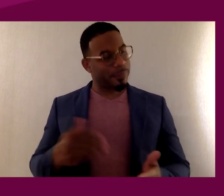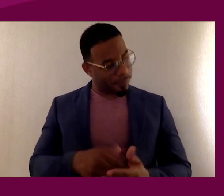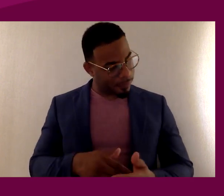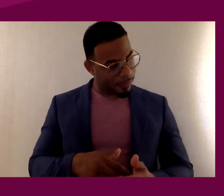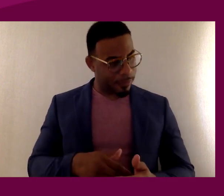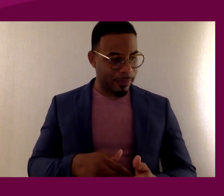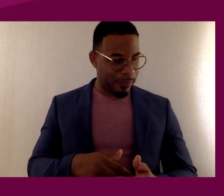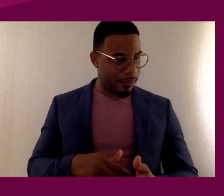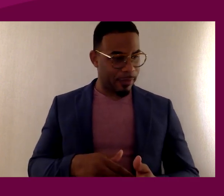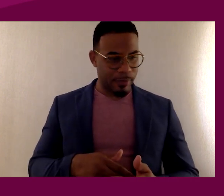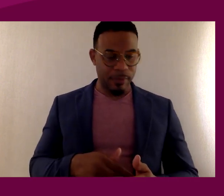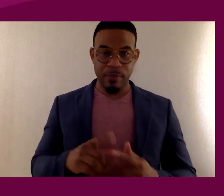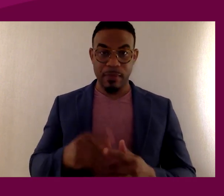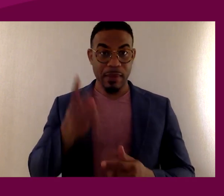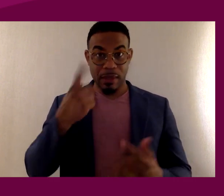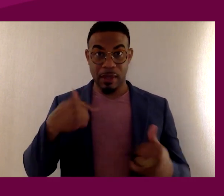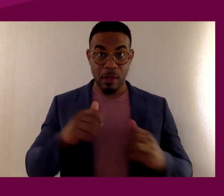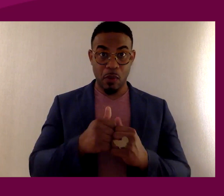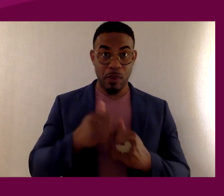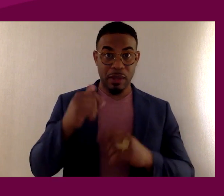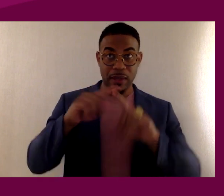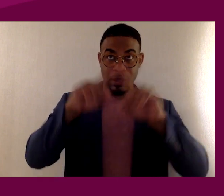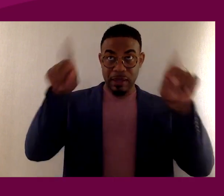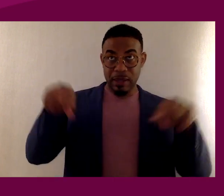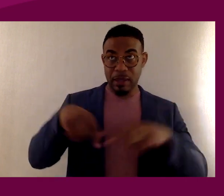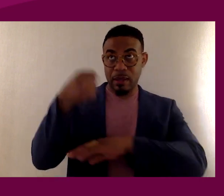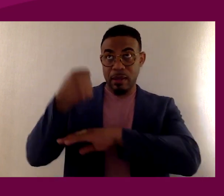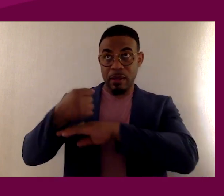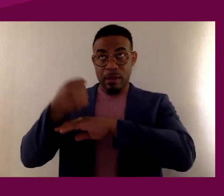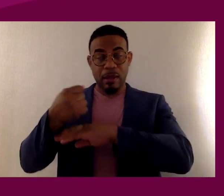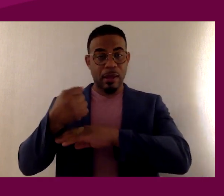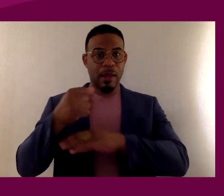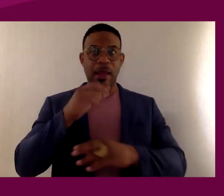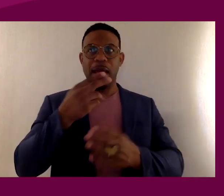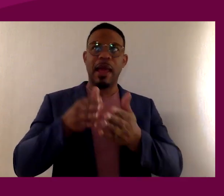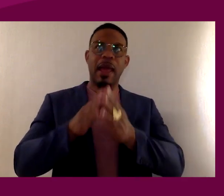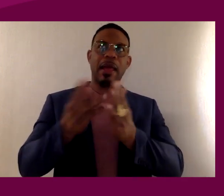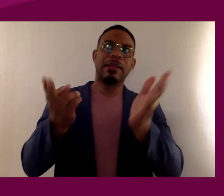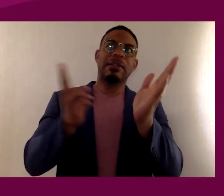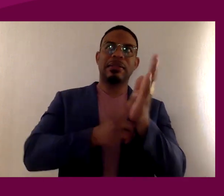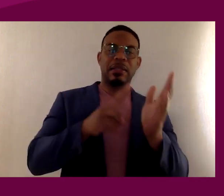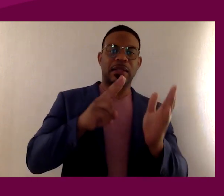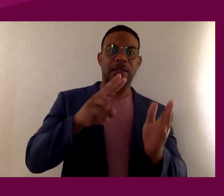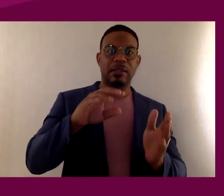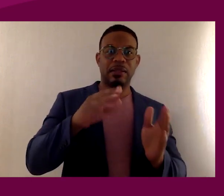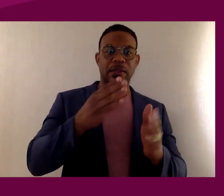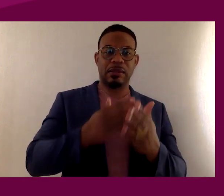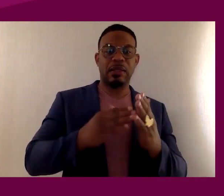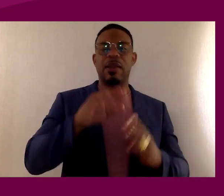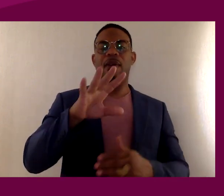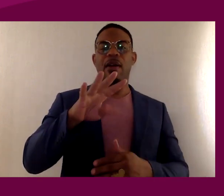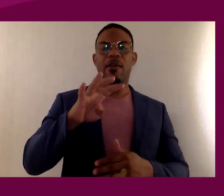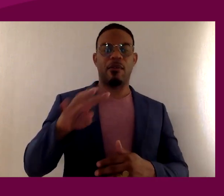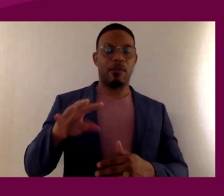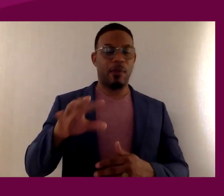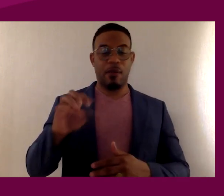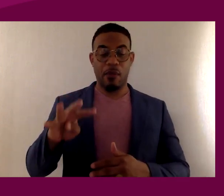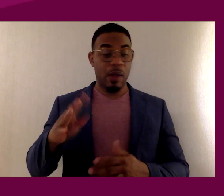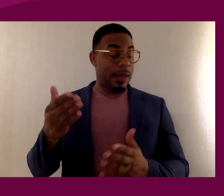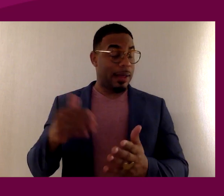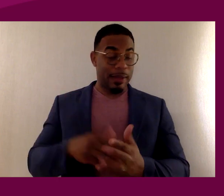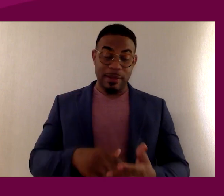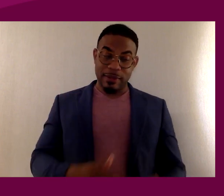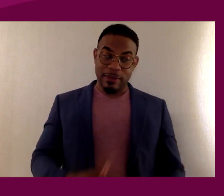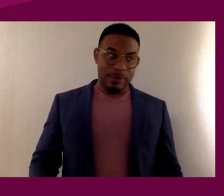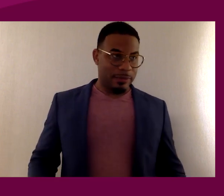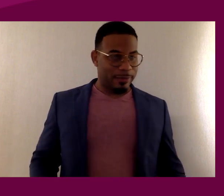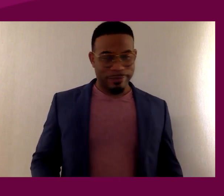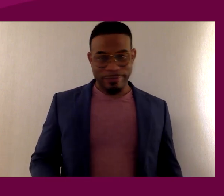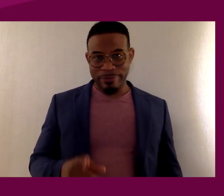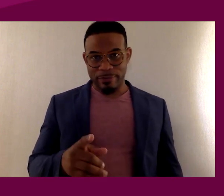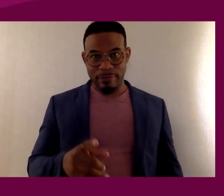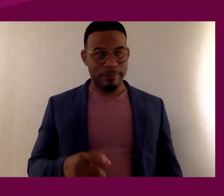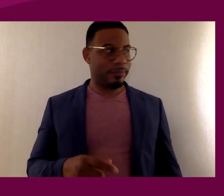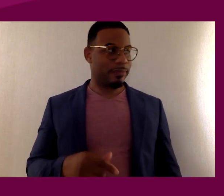come out the front door, again and to see us with our signs, asking him to sign Section 504. Again,